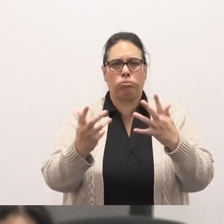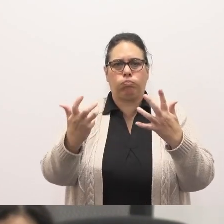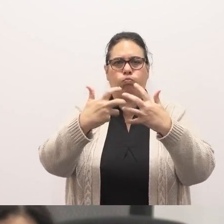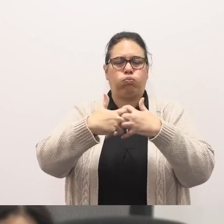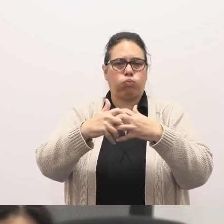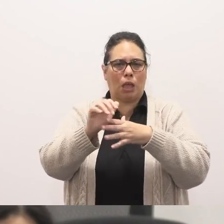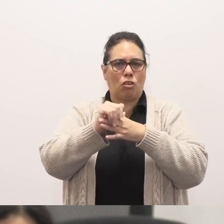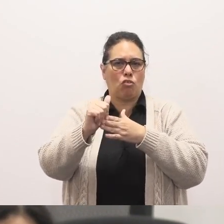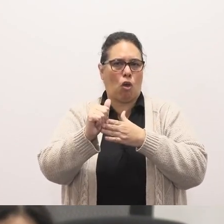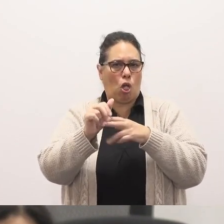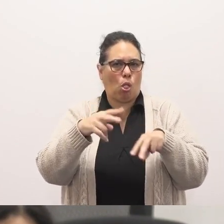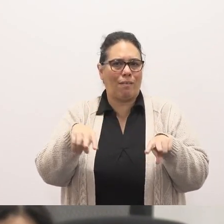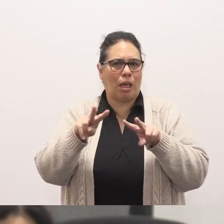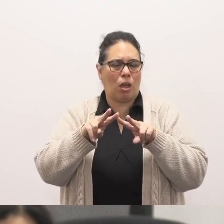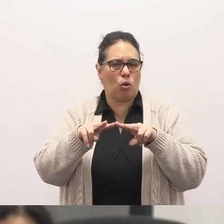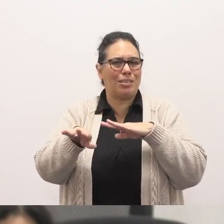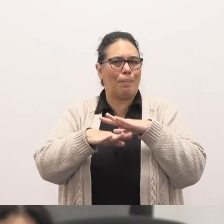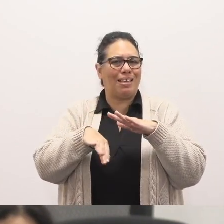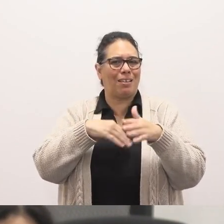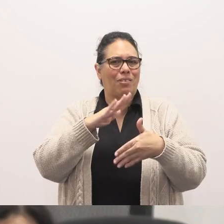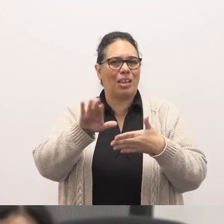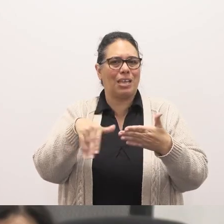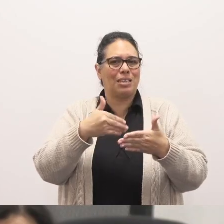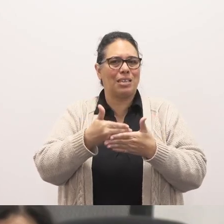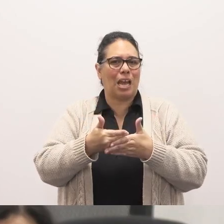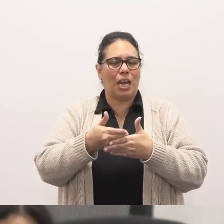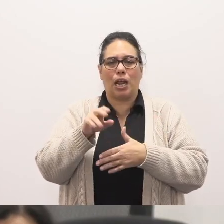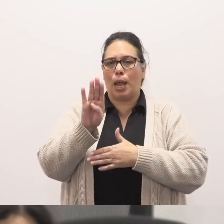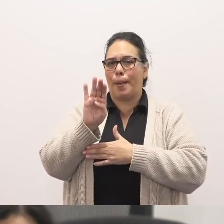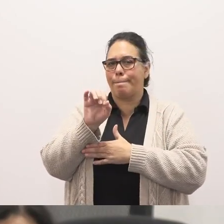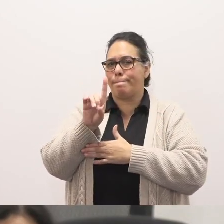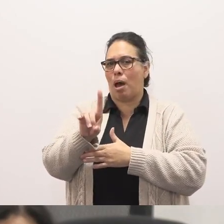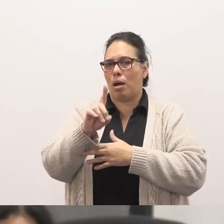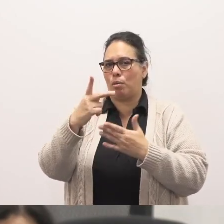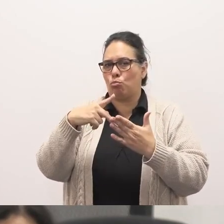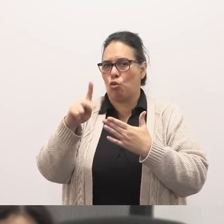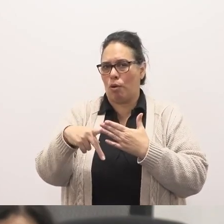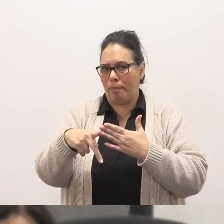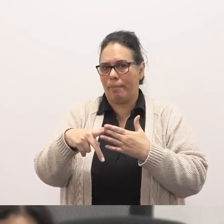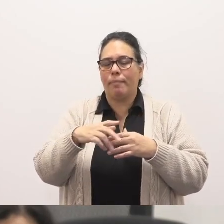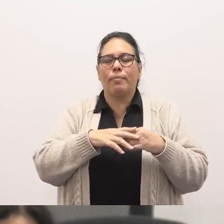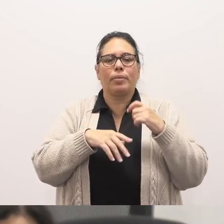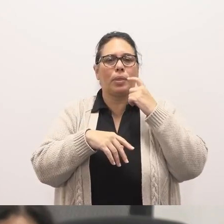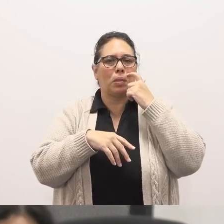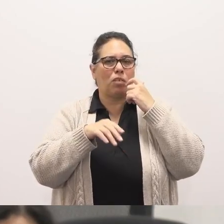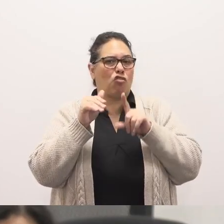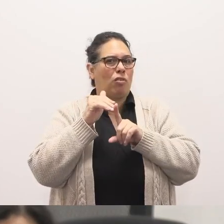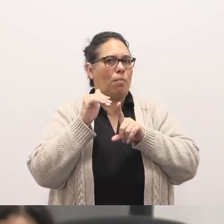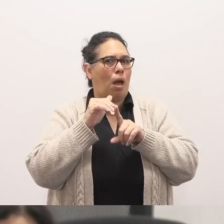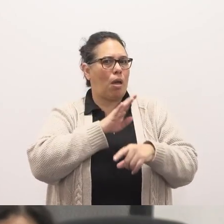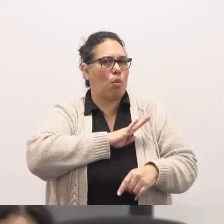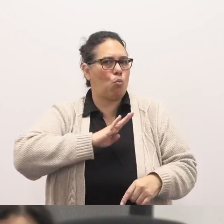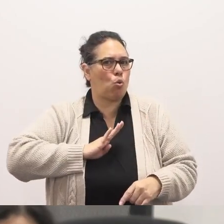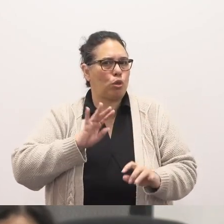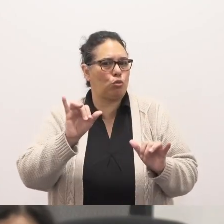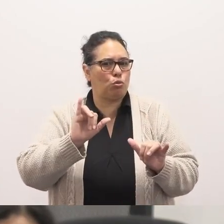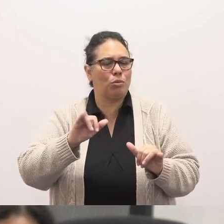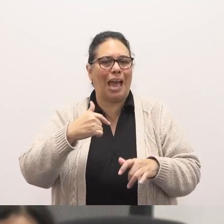This is for the, basically the entirety of our bond program. Right? So, and I just wanna remind the board, because I've done this one or two times,